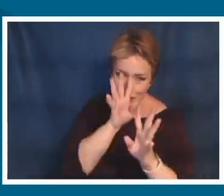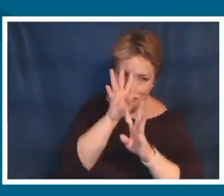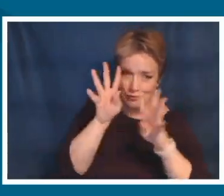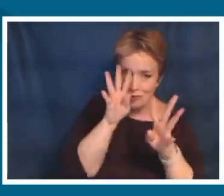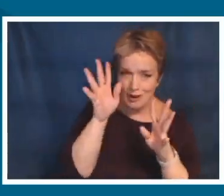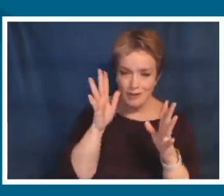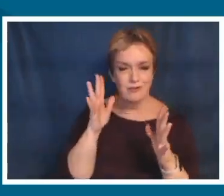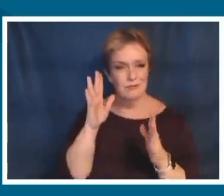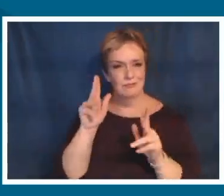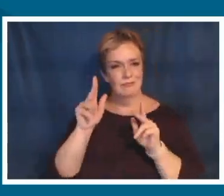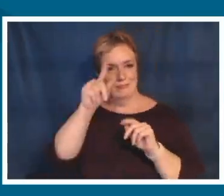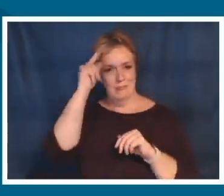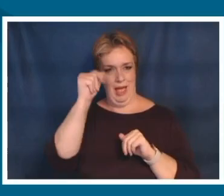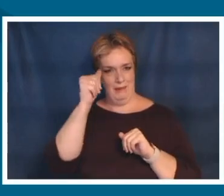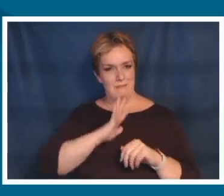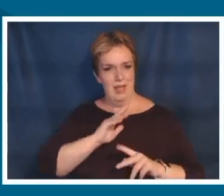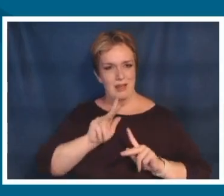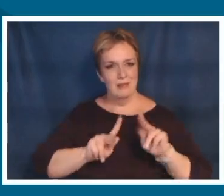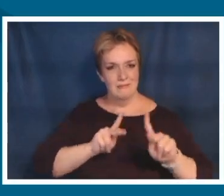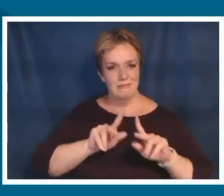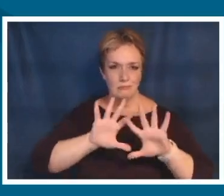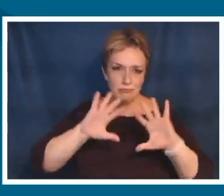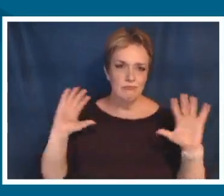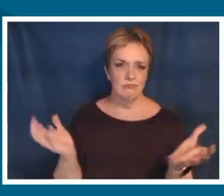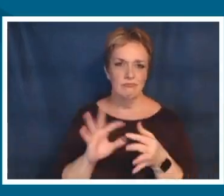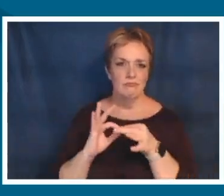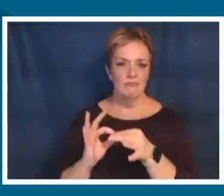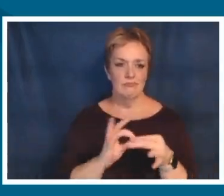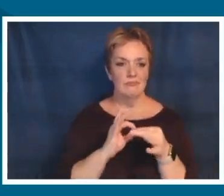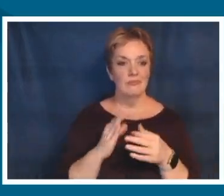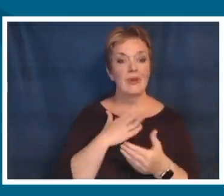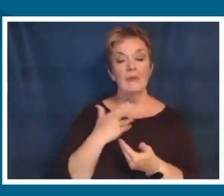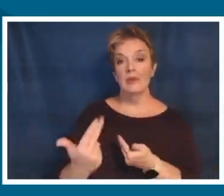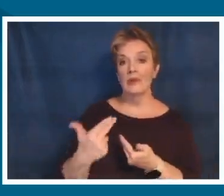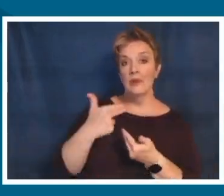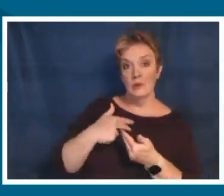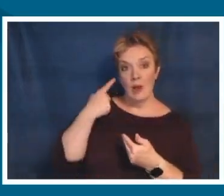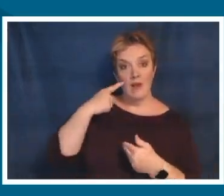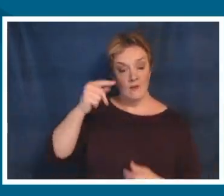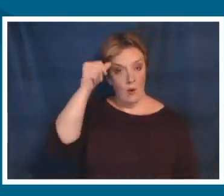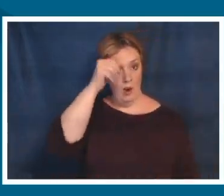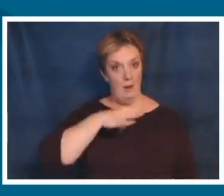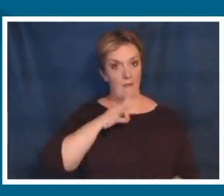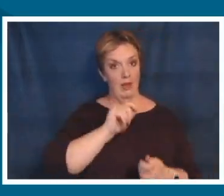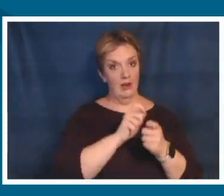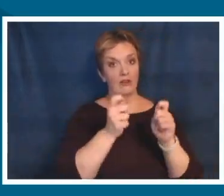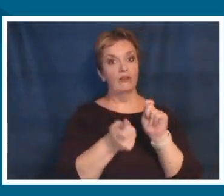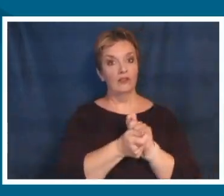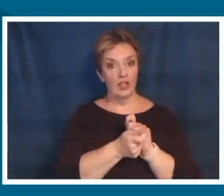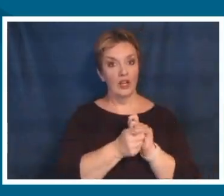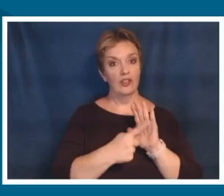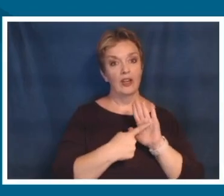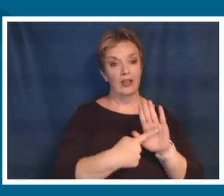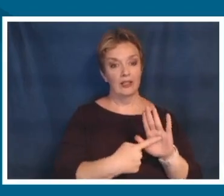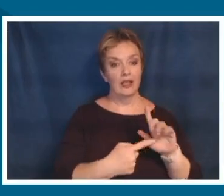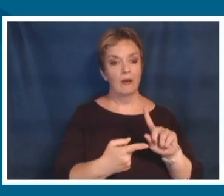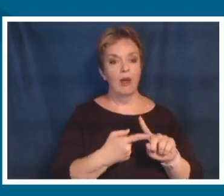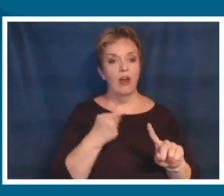join me for a walking tour of the men of change exhibit at the dean wood community center and ron brown high school